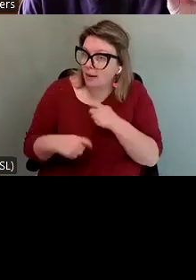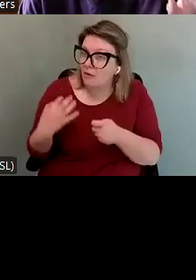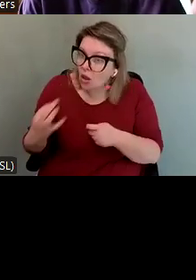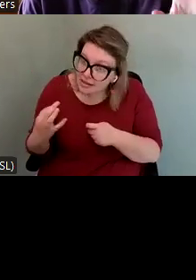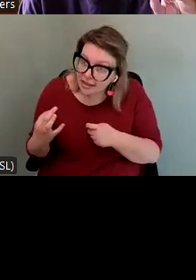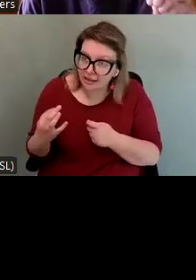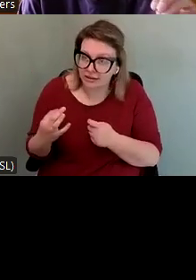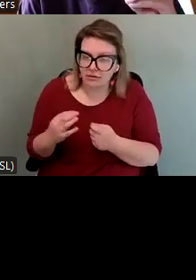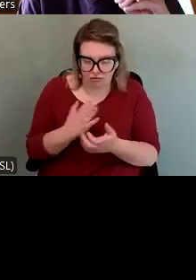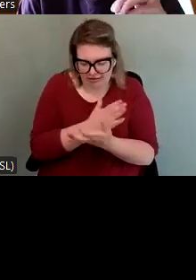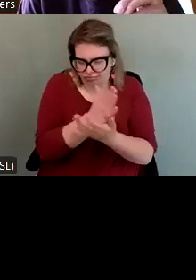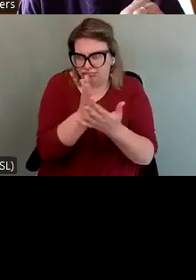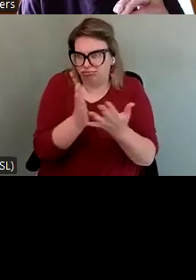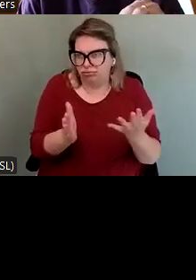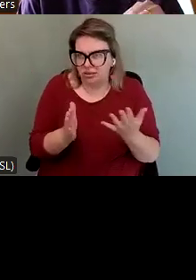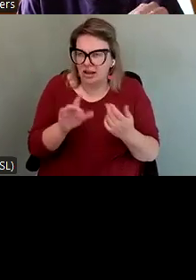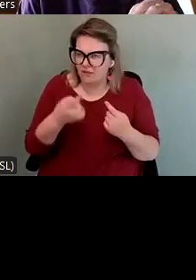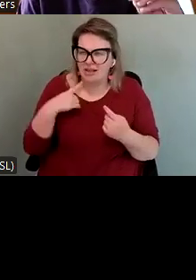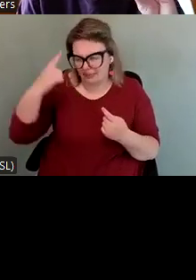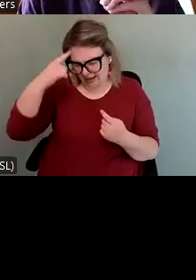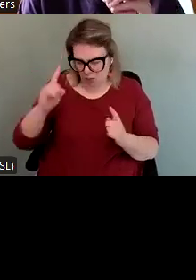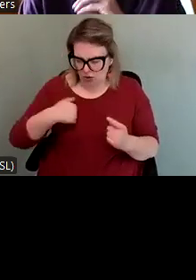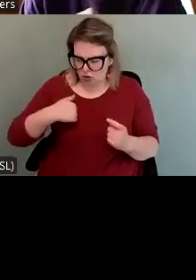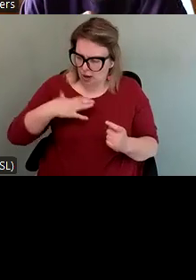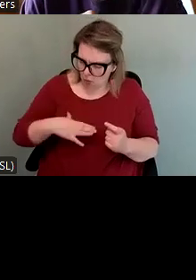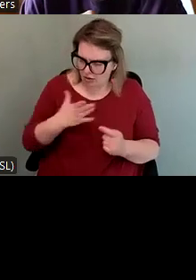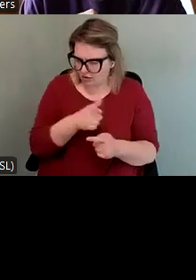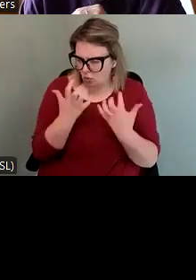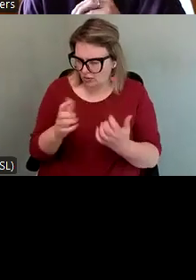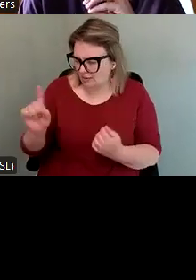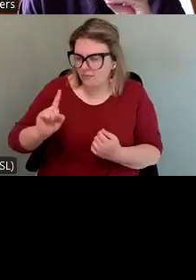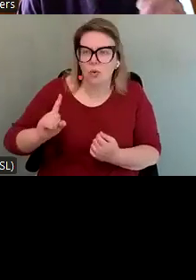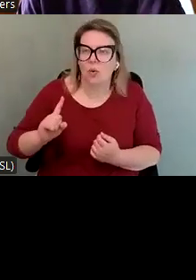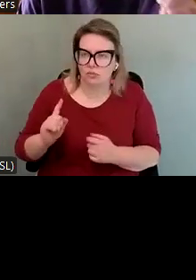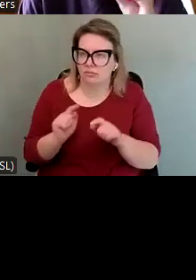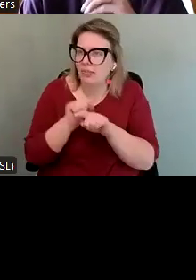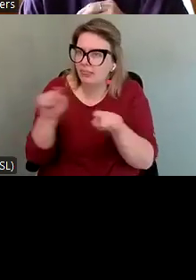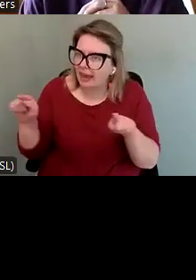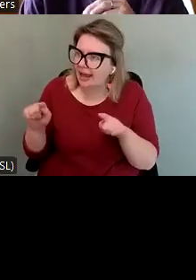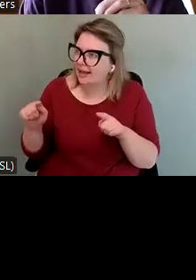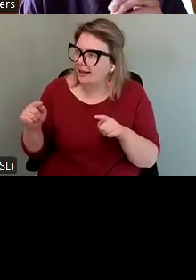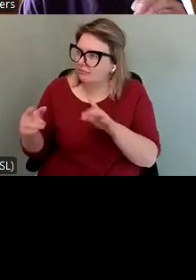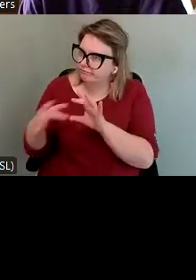Choosing and defining what it is you want people to do and tracking that as an objective is really important.